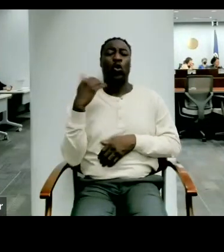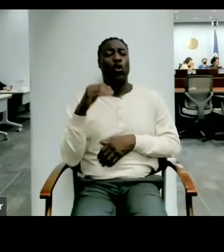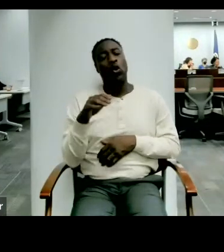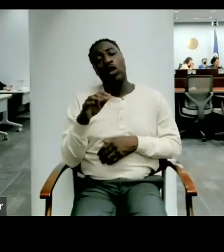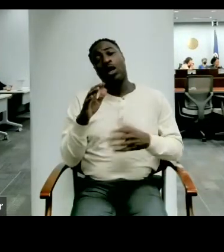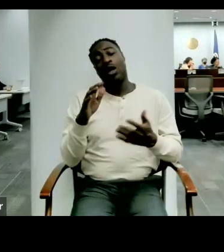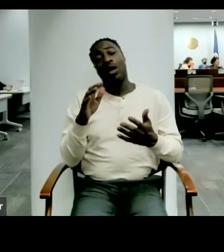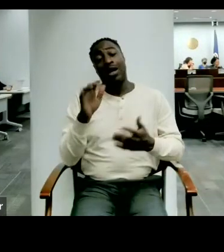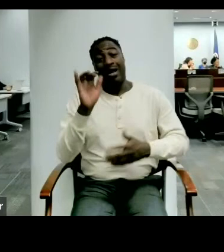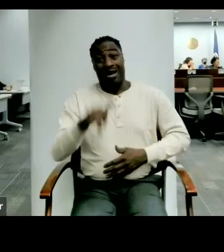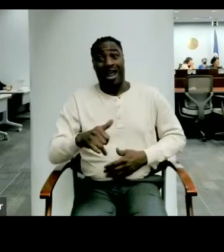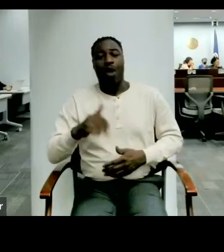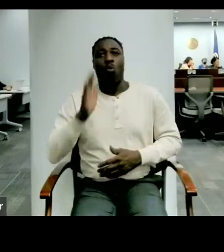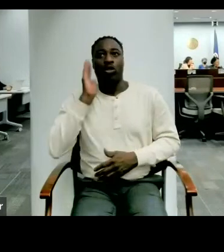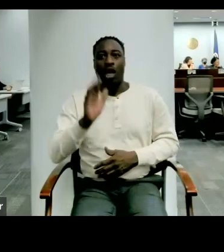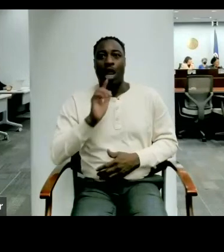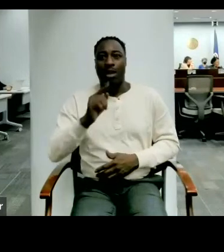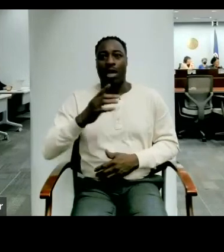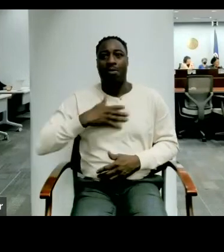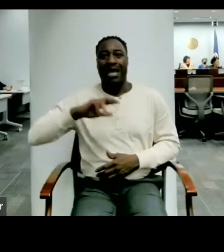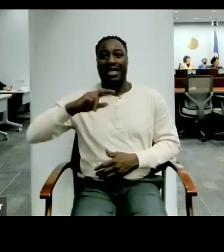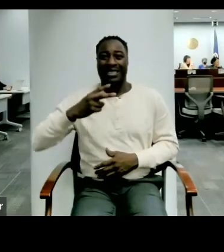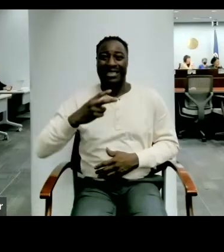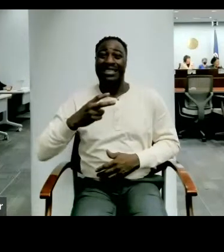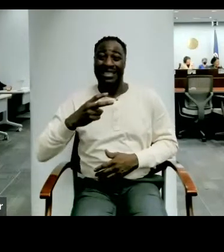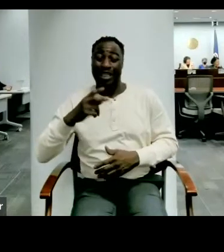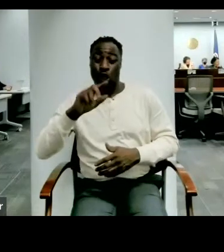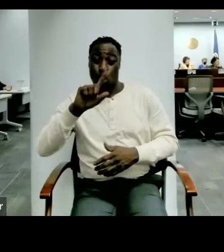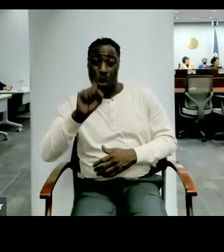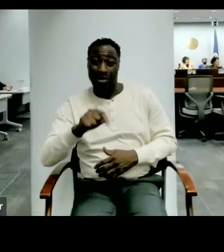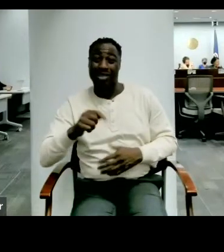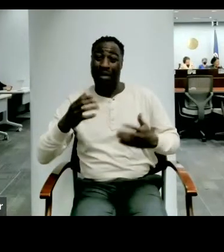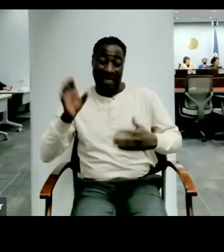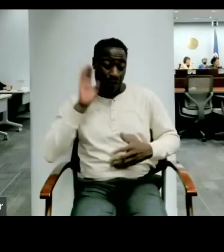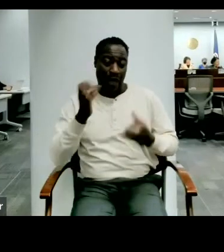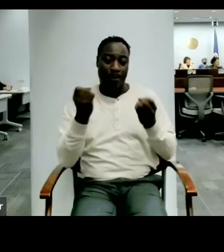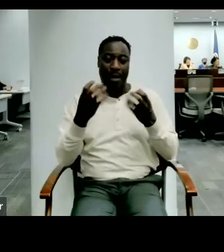going to be my second question. I'm hearing those concerns too, that as you point out